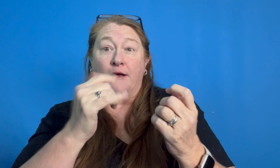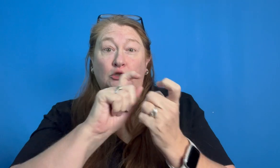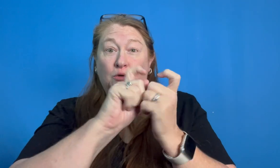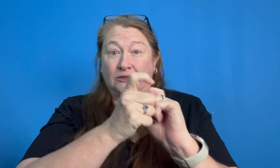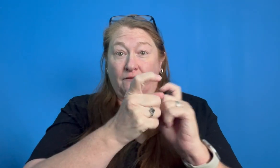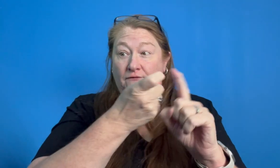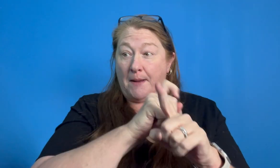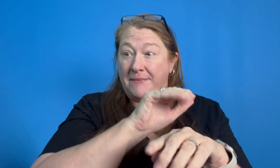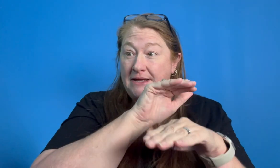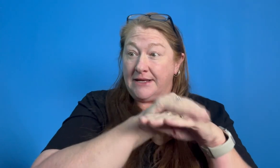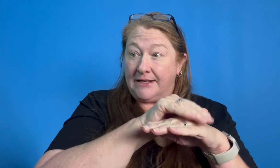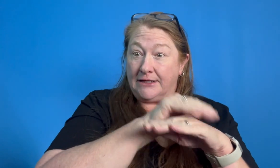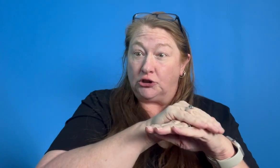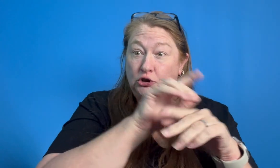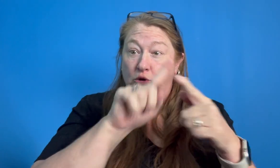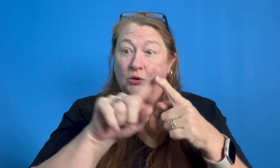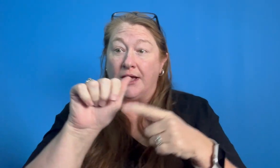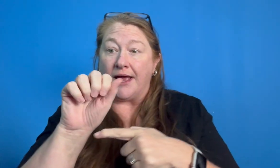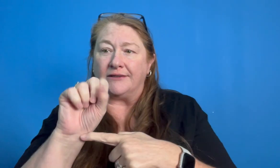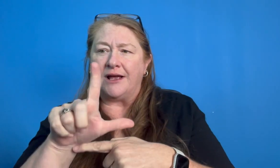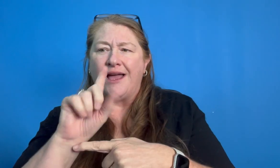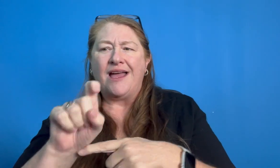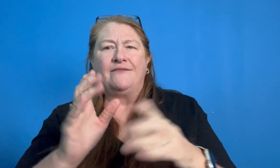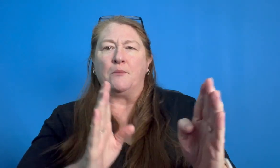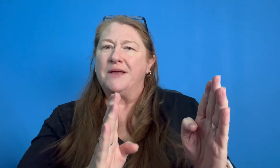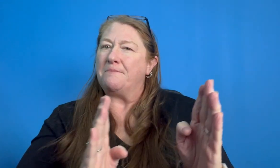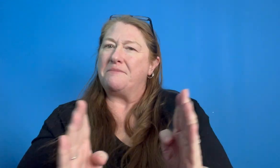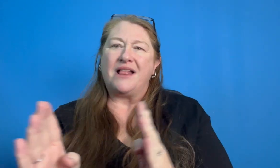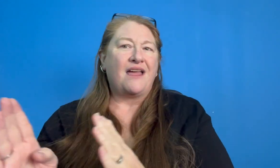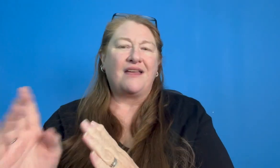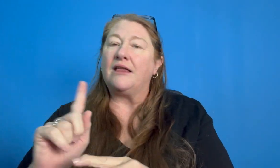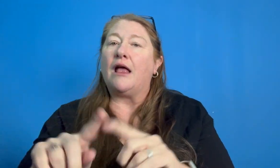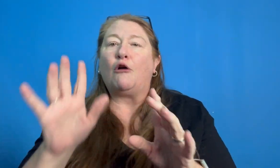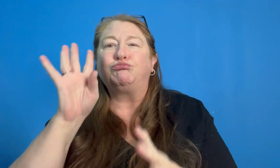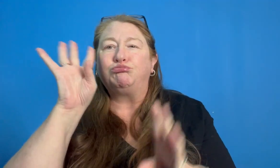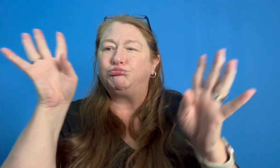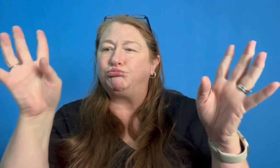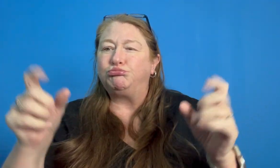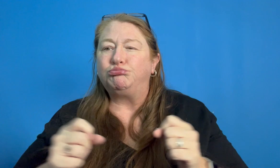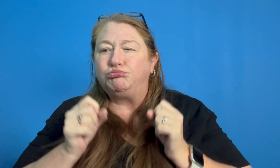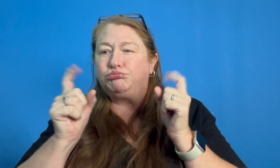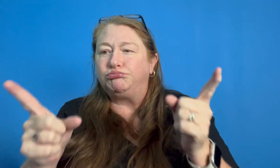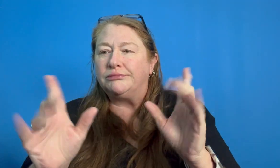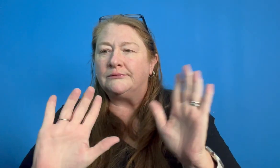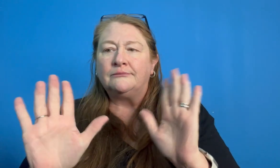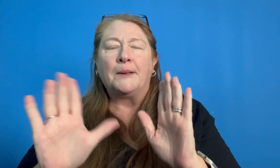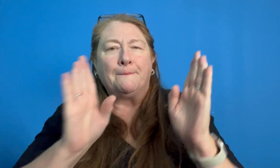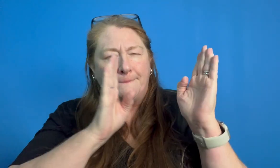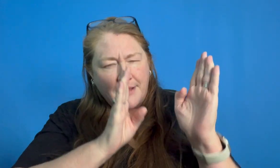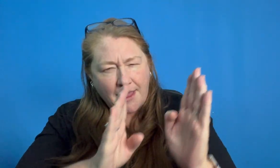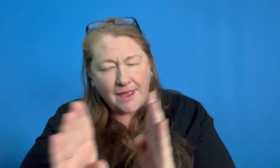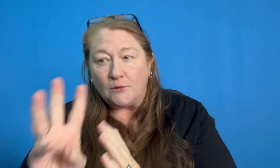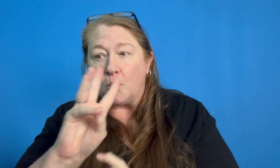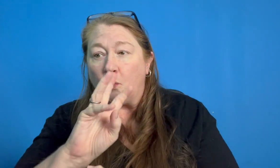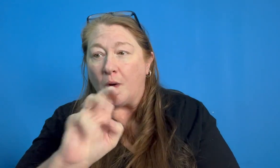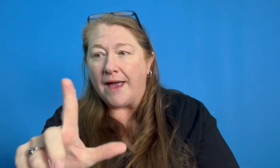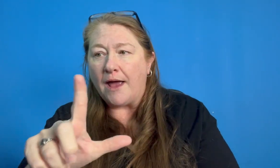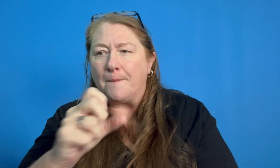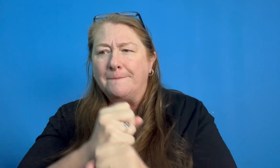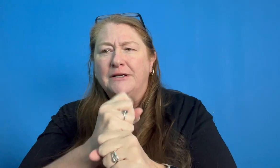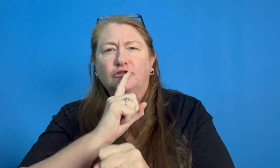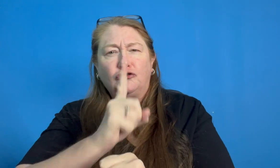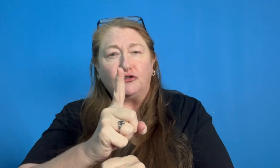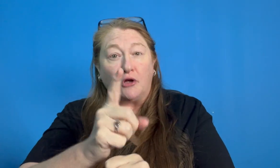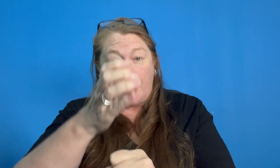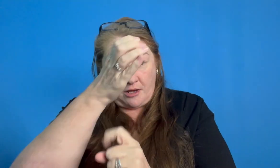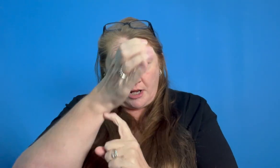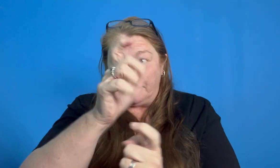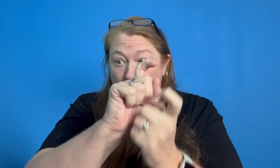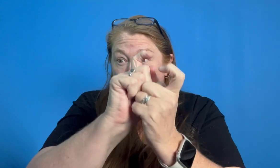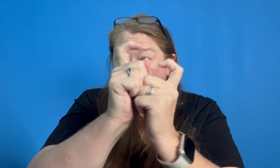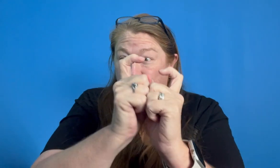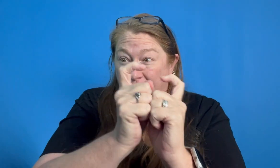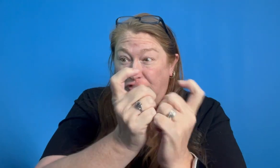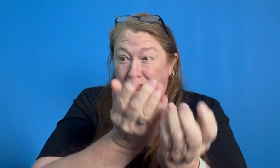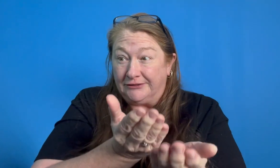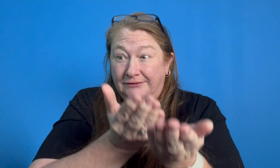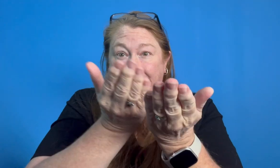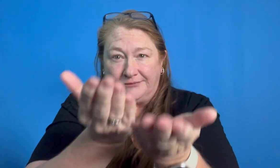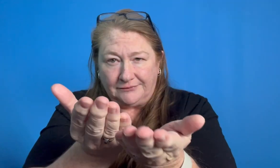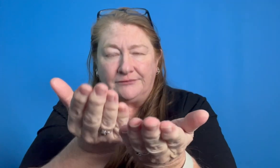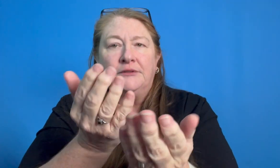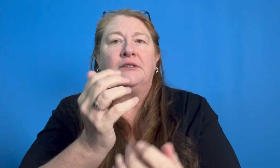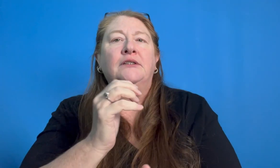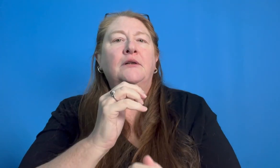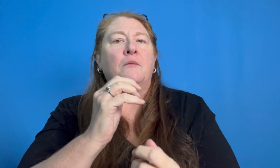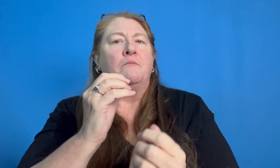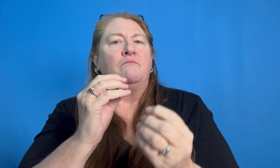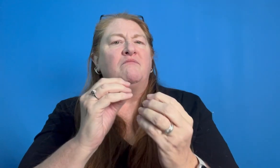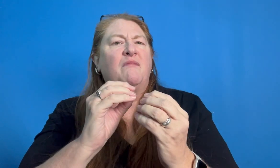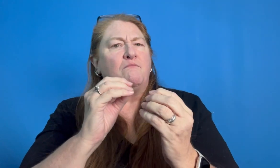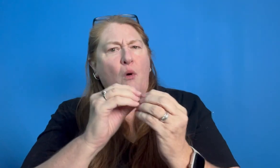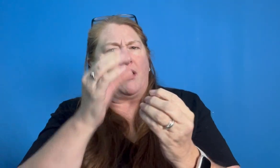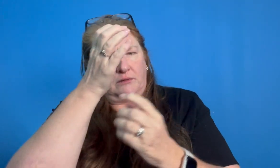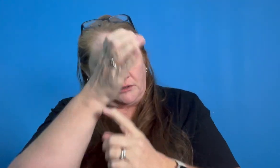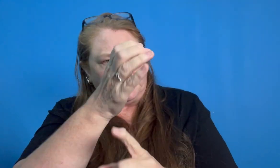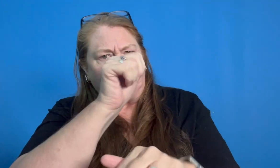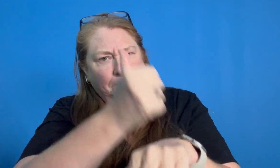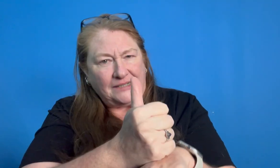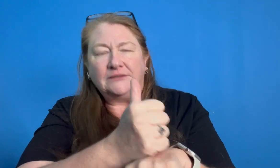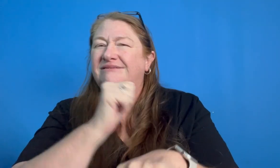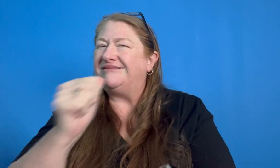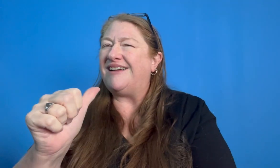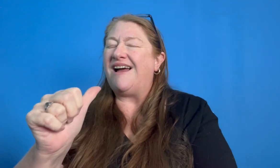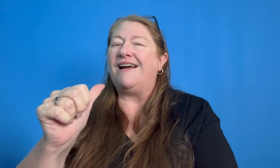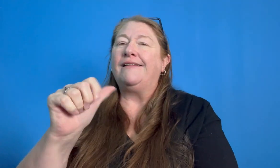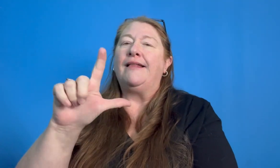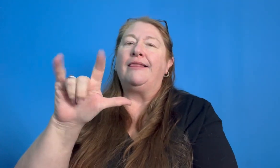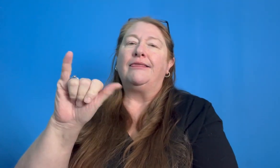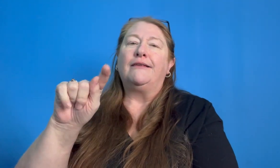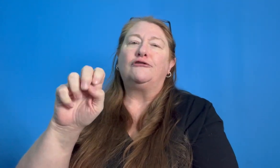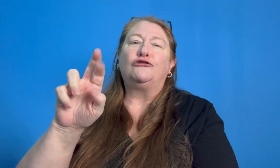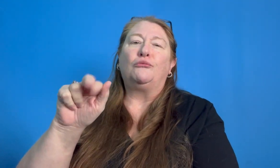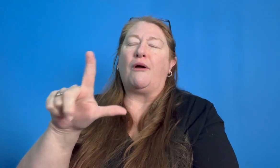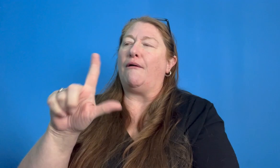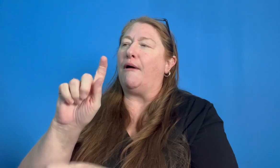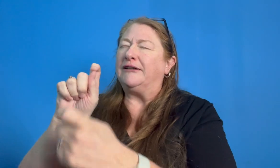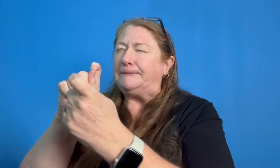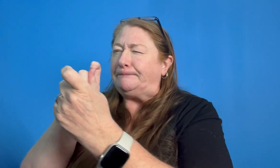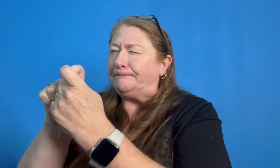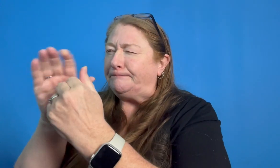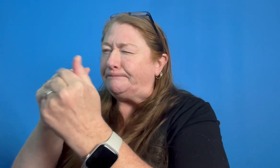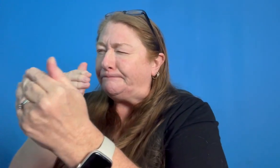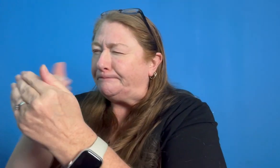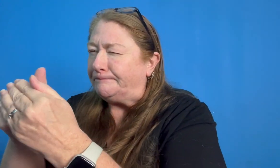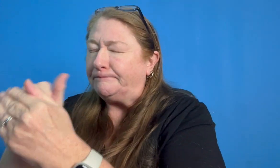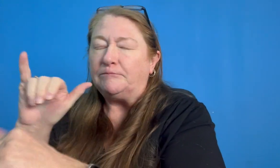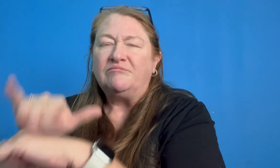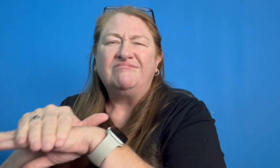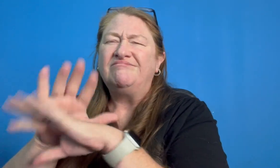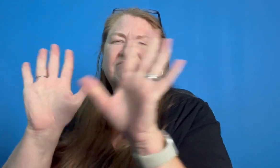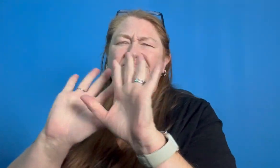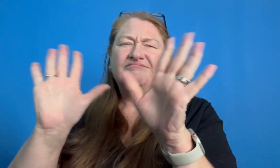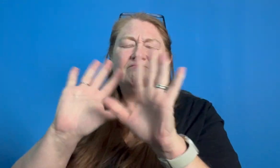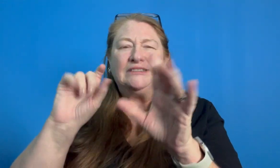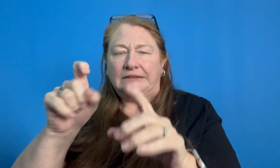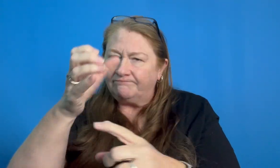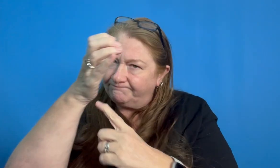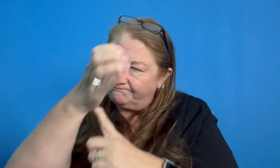Translation from English text to ASL needs to be planned well so that it is a conceptual translation not literal translation.